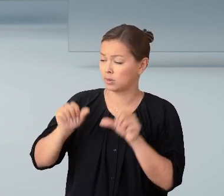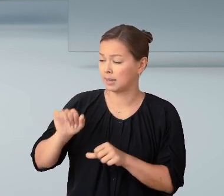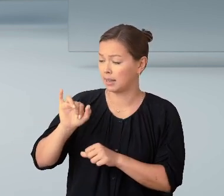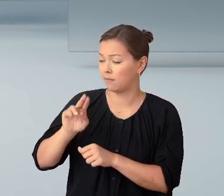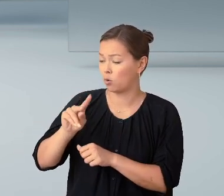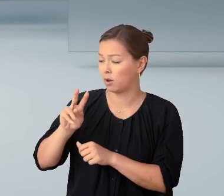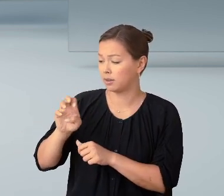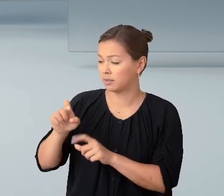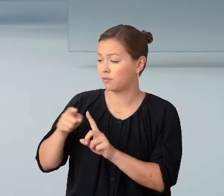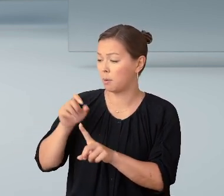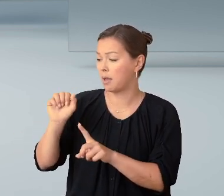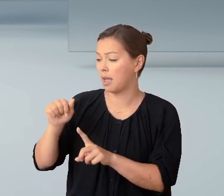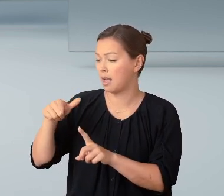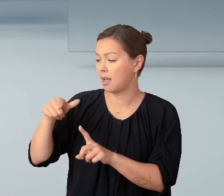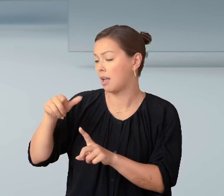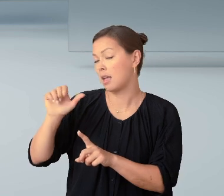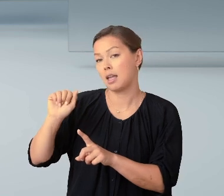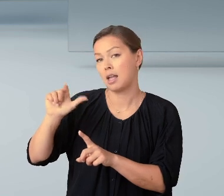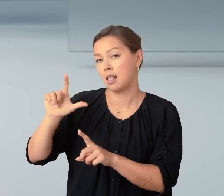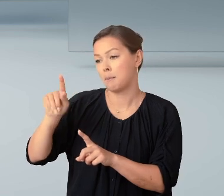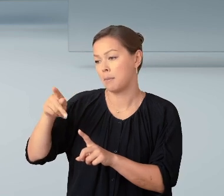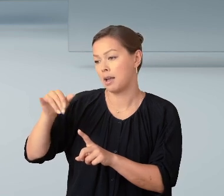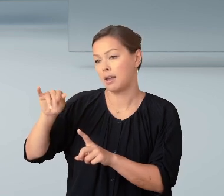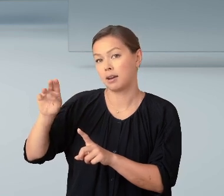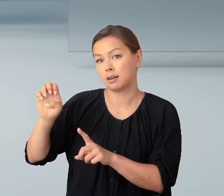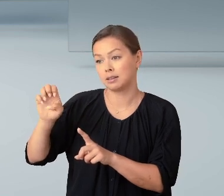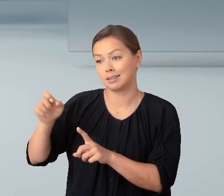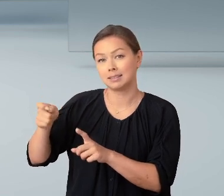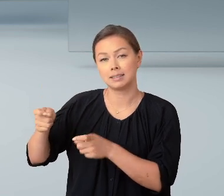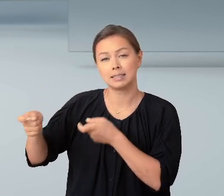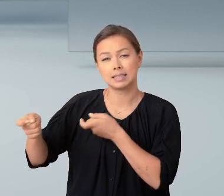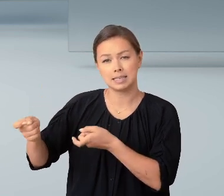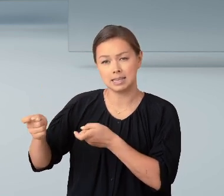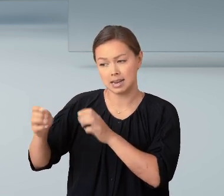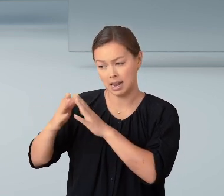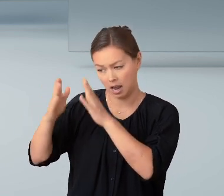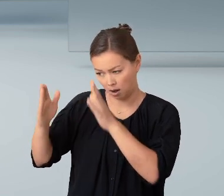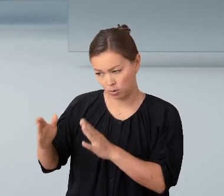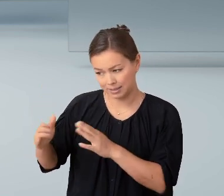to validate against this, it's showing where that data came from.